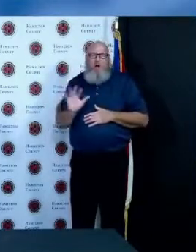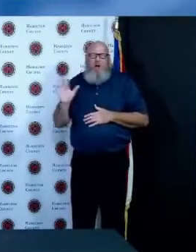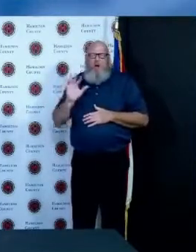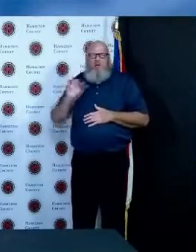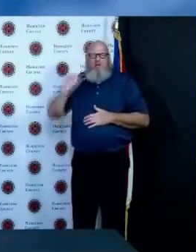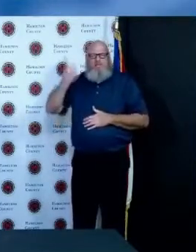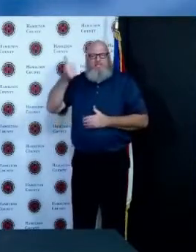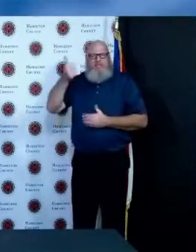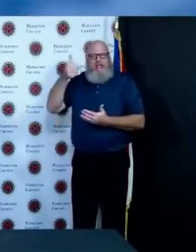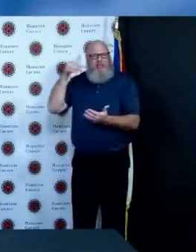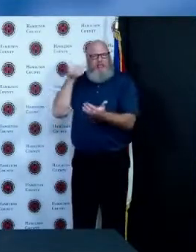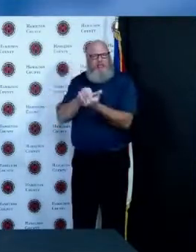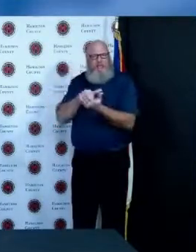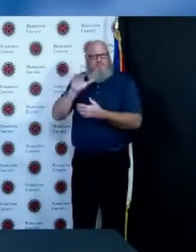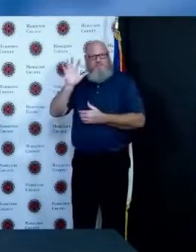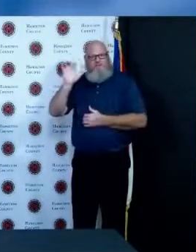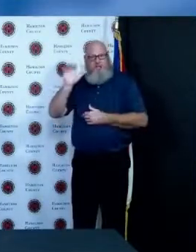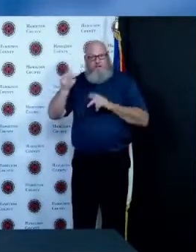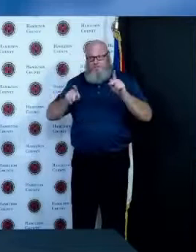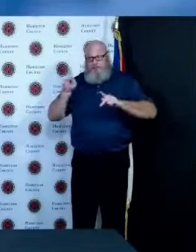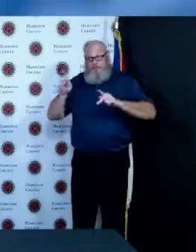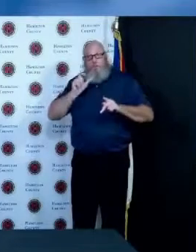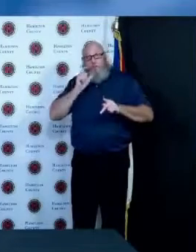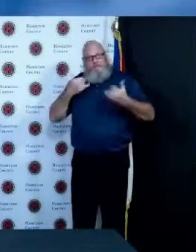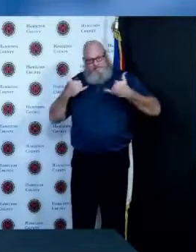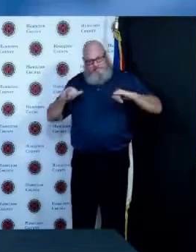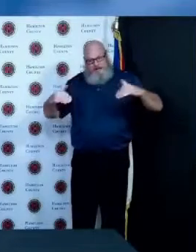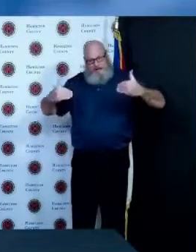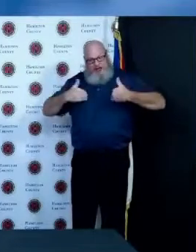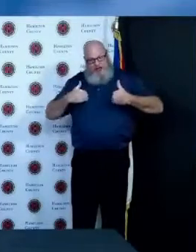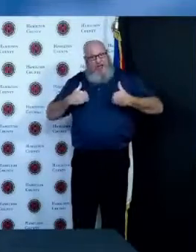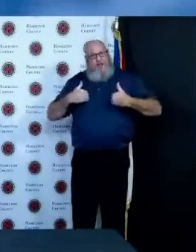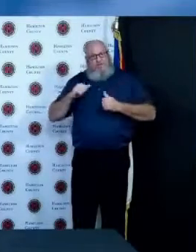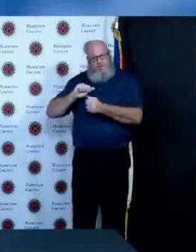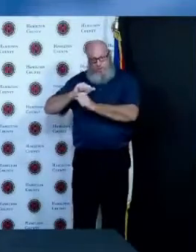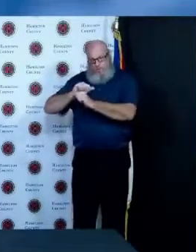while there's a lot of excitement and talk about the vaccine just because there is some